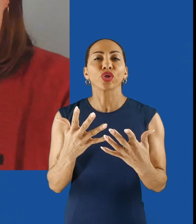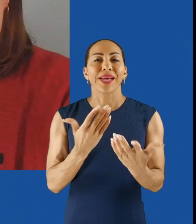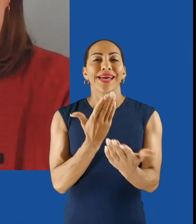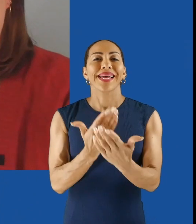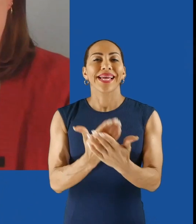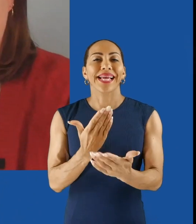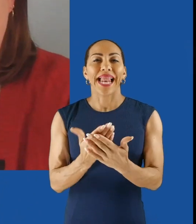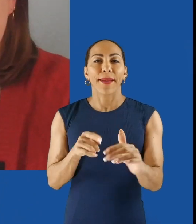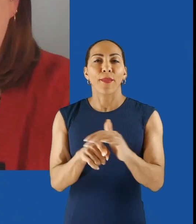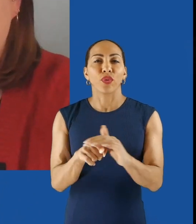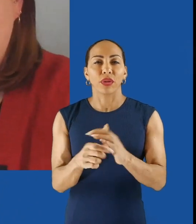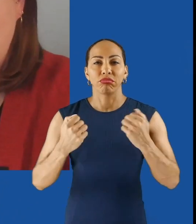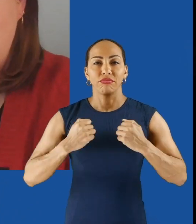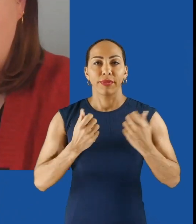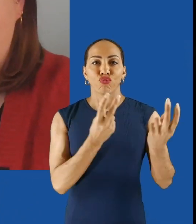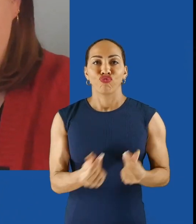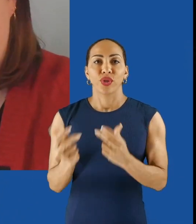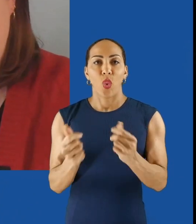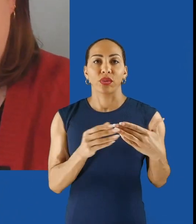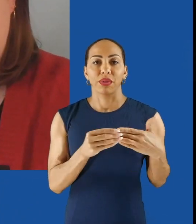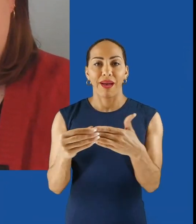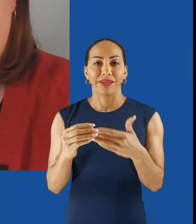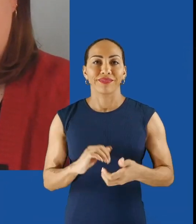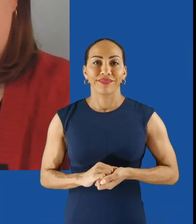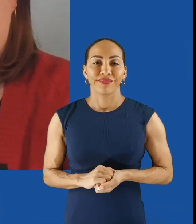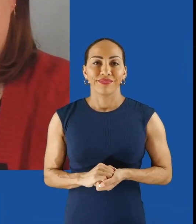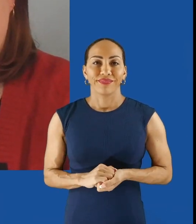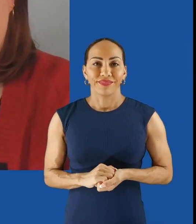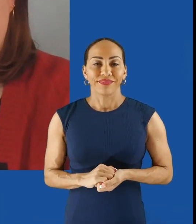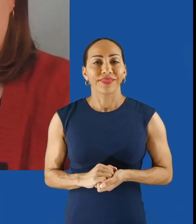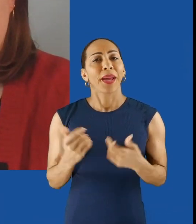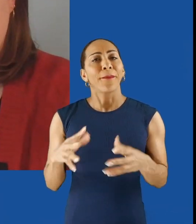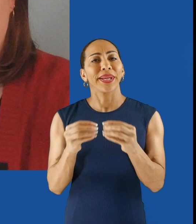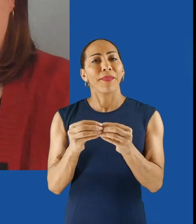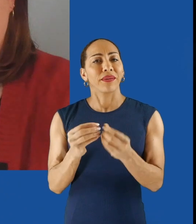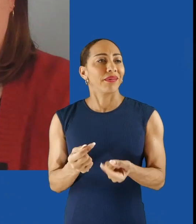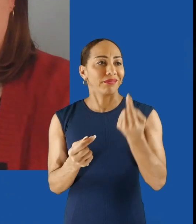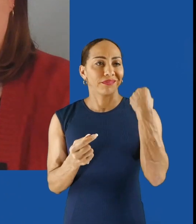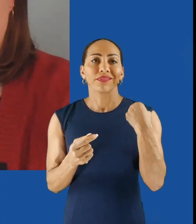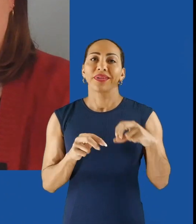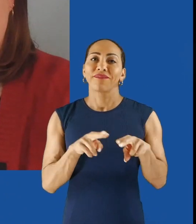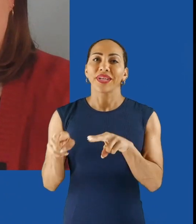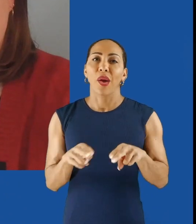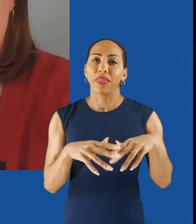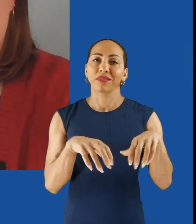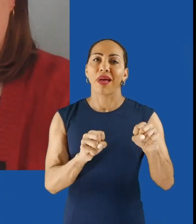claims portal in the resource section of our guide. As we mentioned at the beginning of the video,